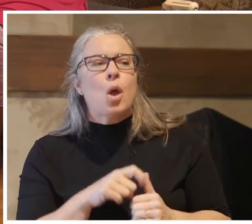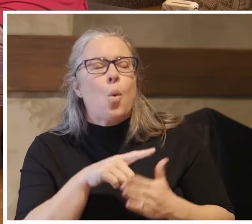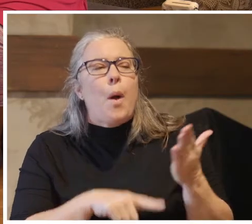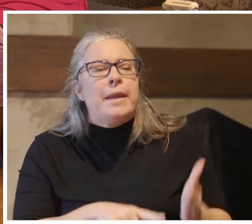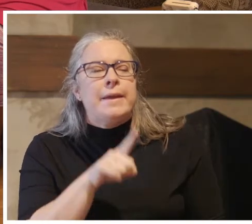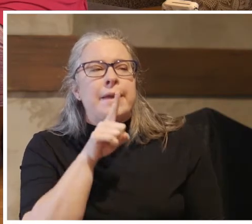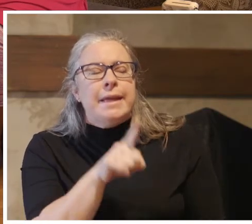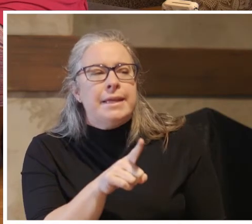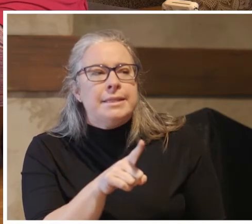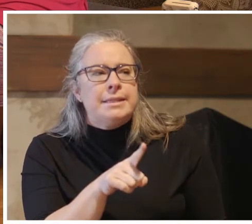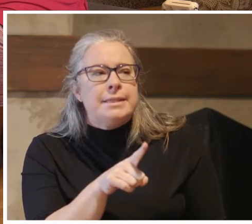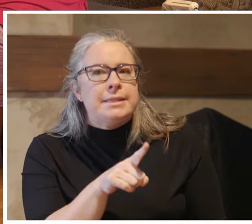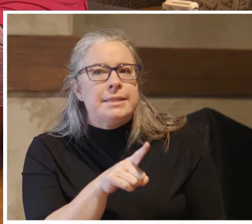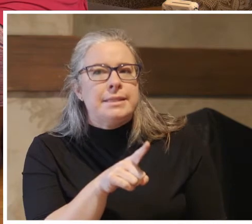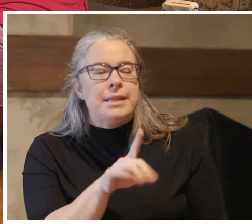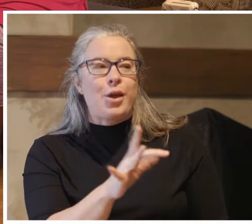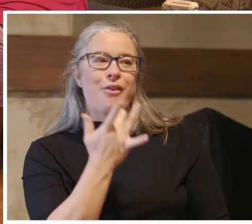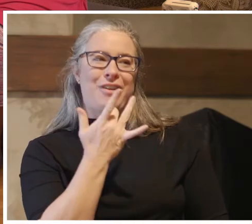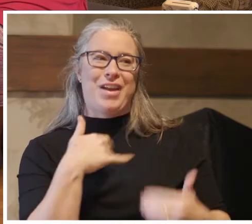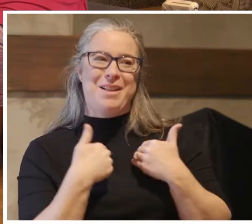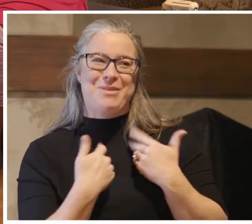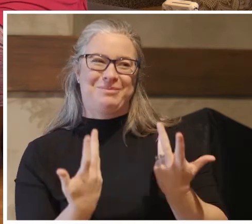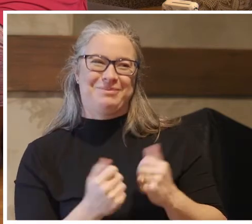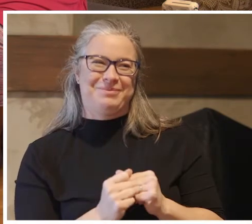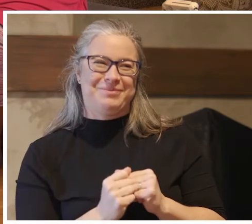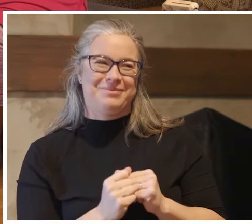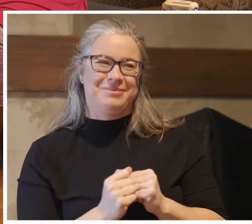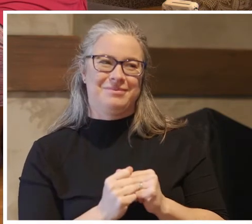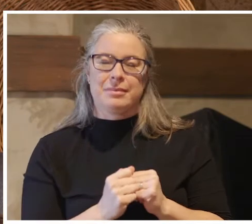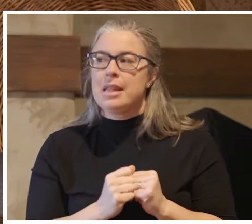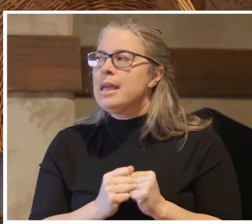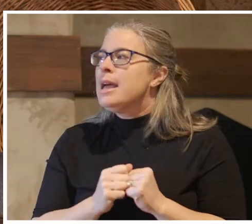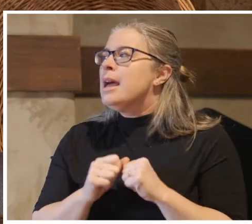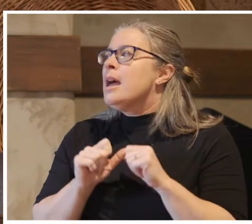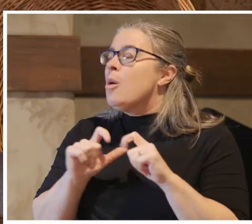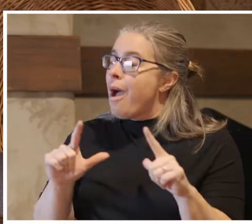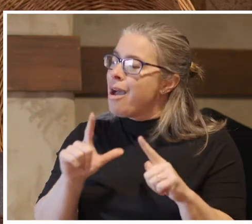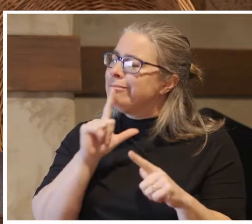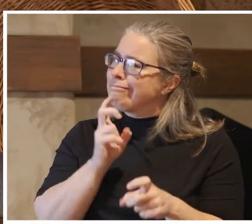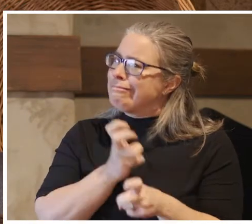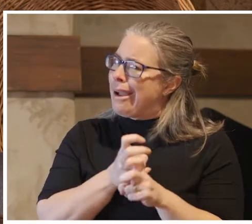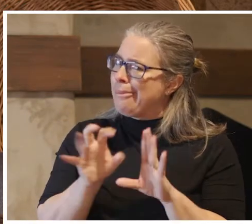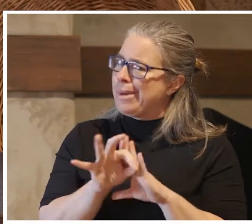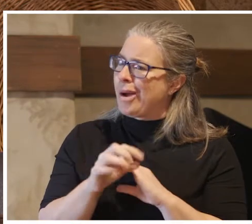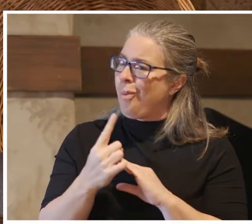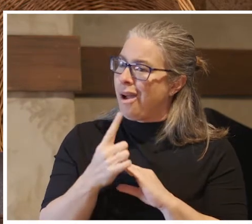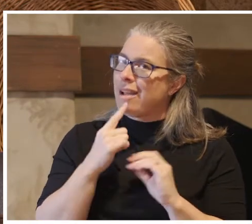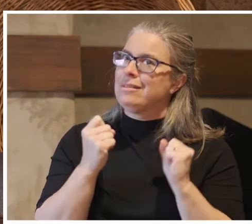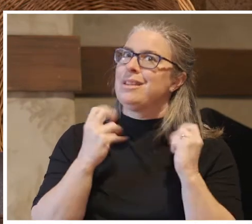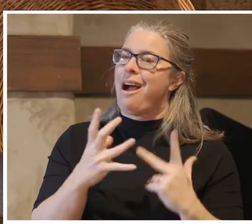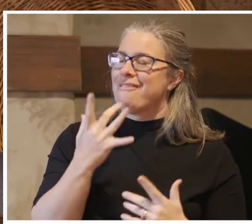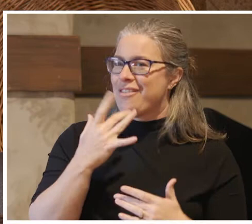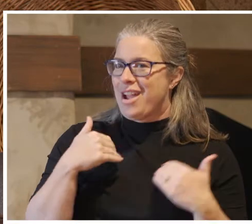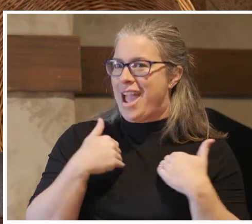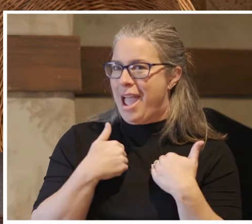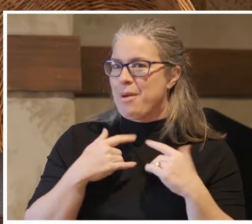What is your favorite animal? Well, it's really hard to pick just one, I have a lot of favorite animals.